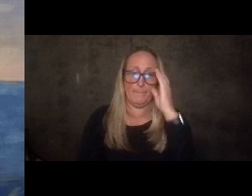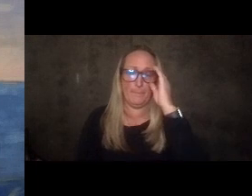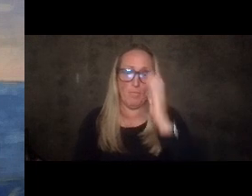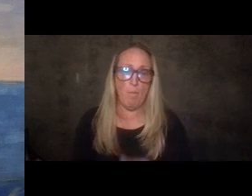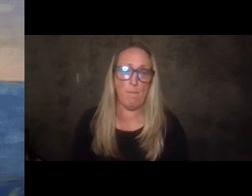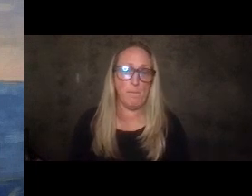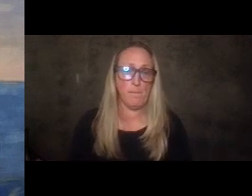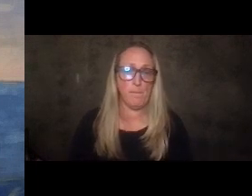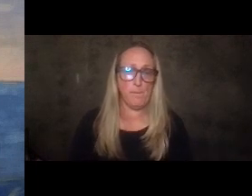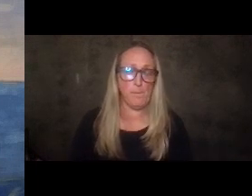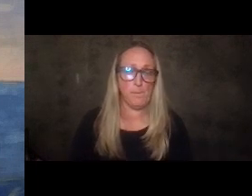So I'll go ahead and turn it on.